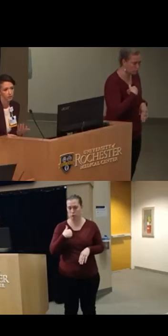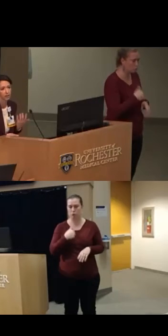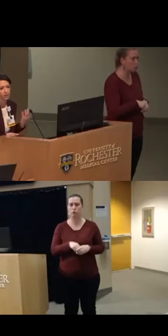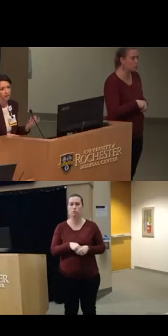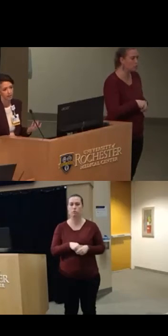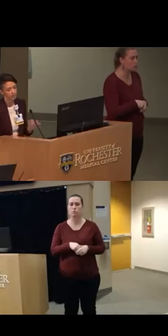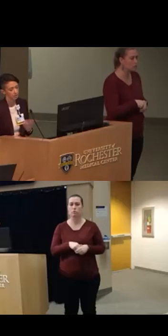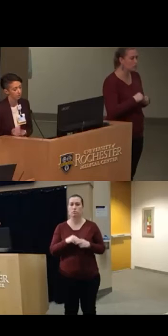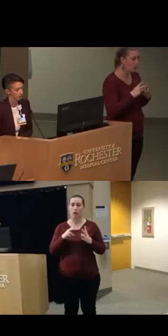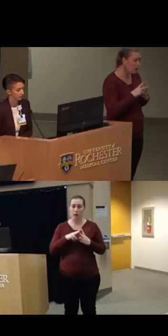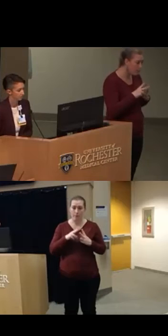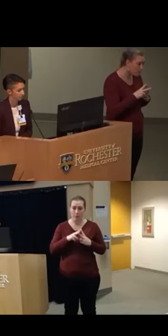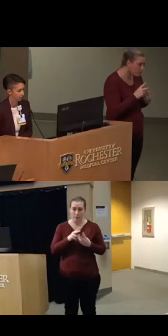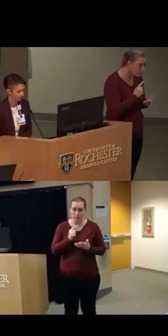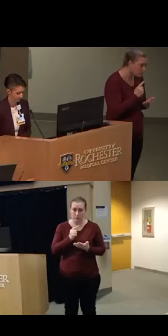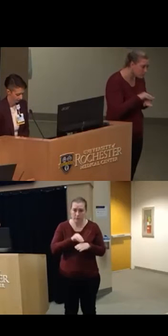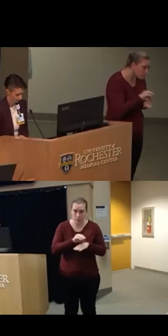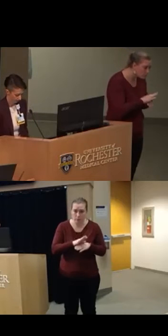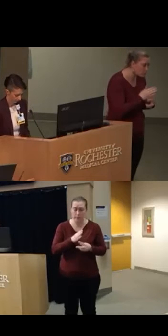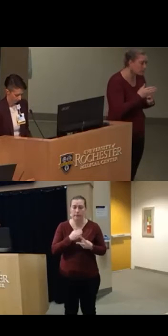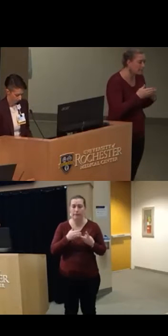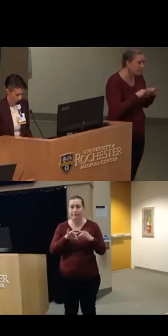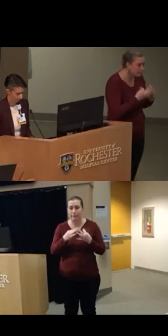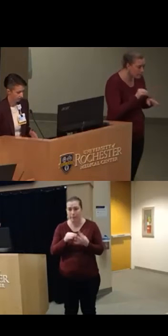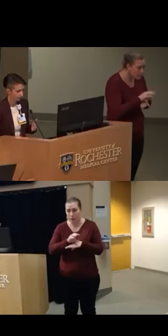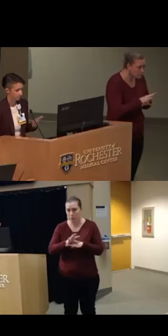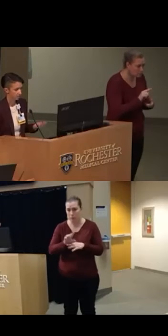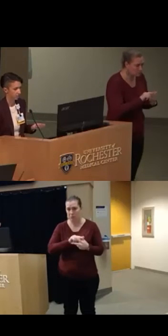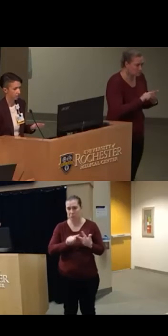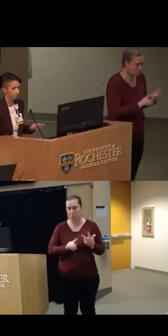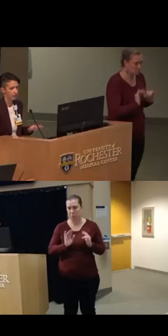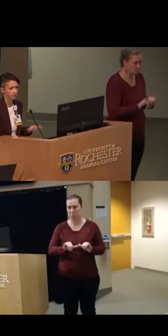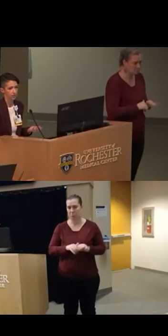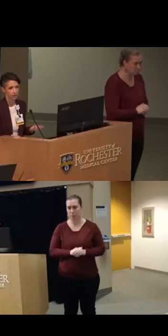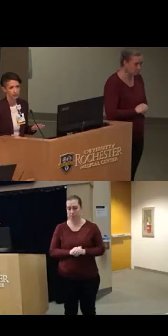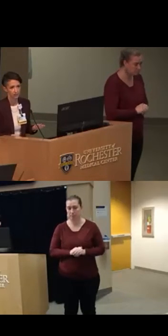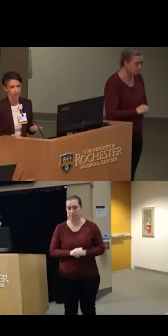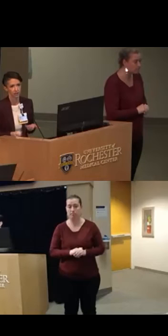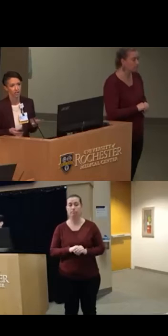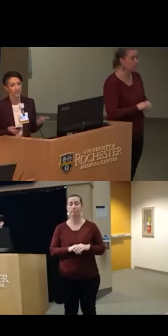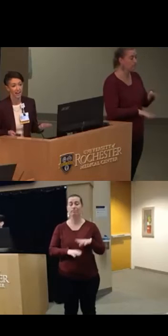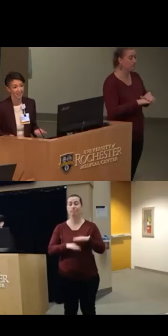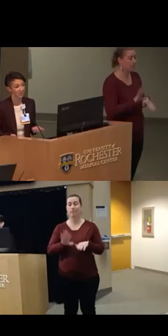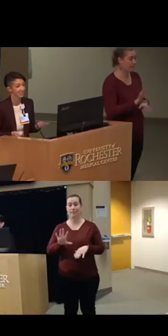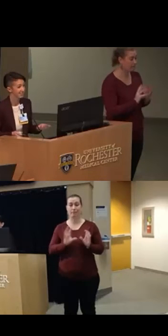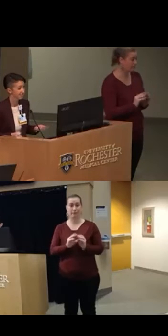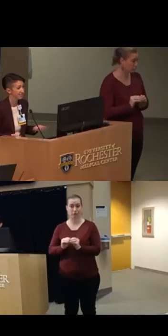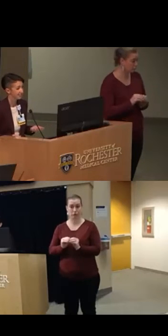work and family work okay so within those five sessions there's actually a lot that we can do